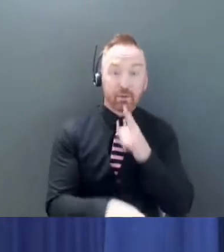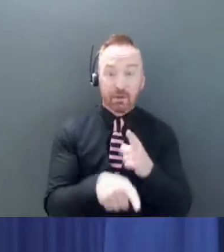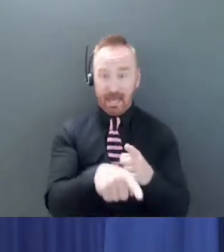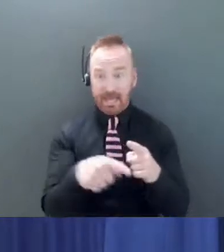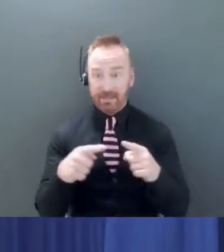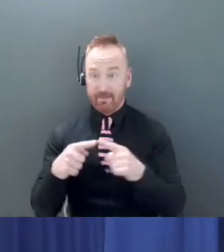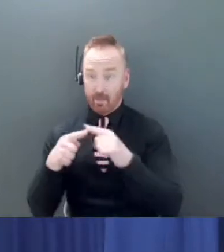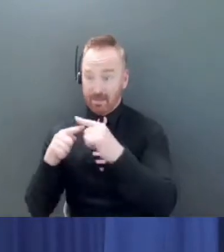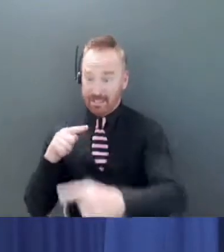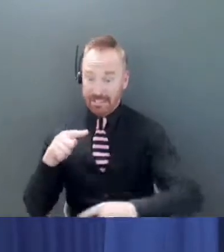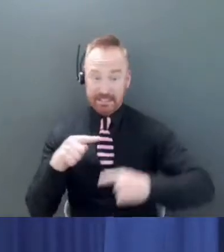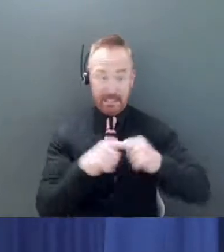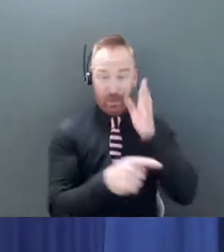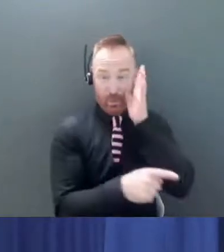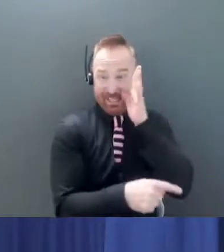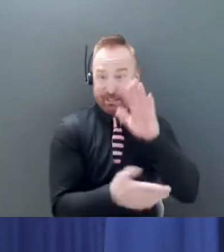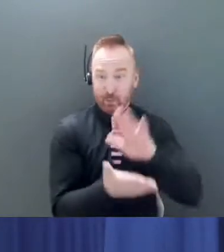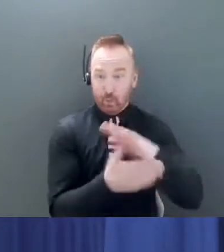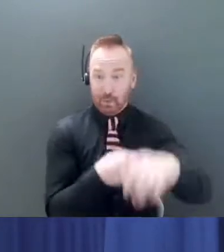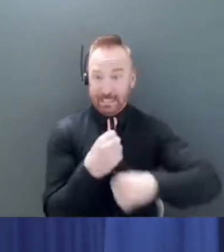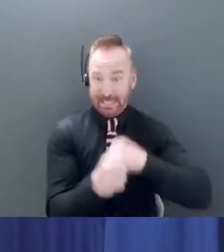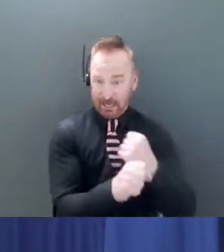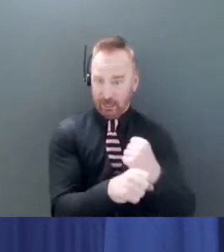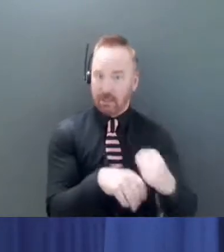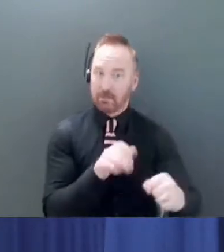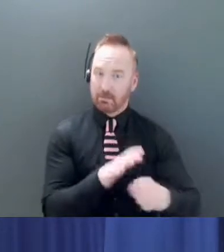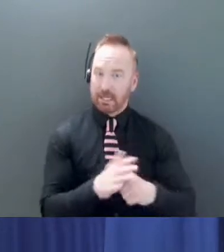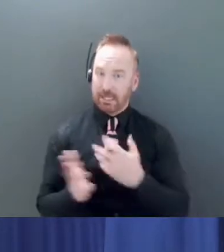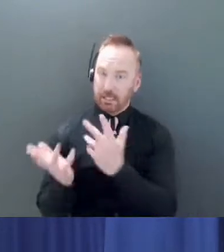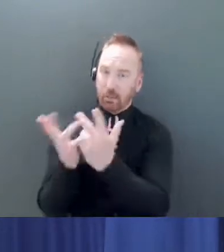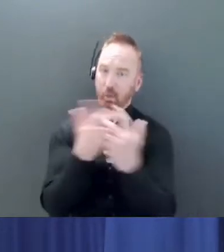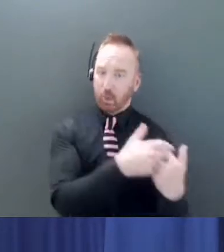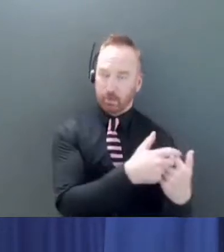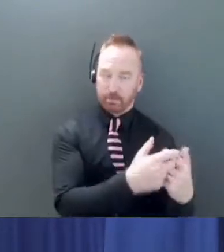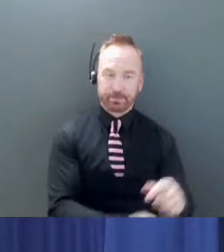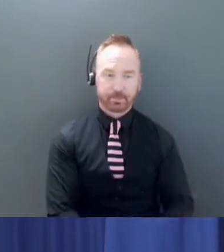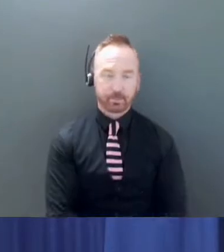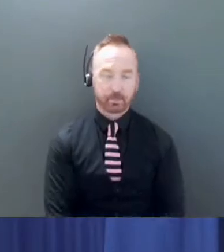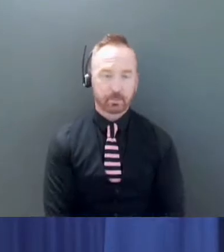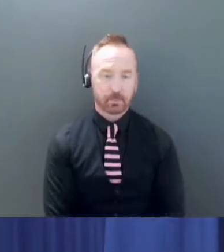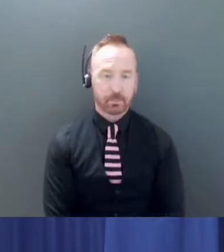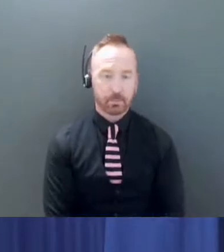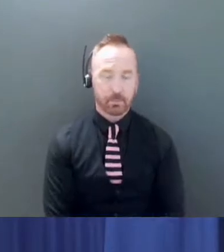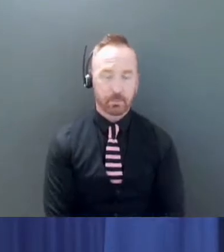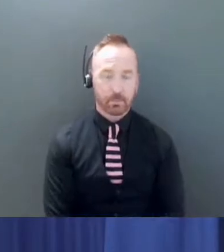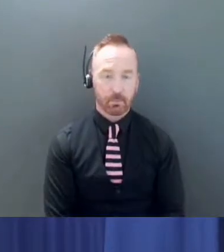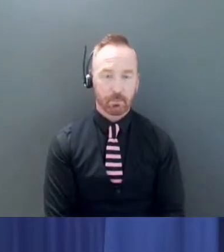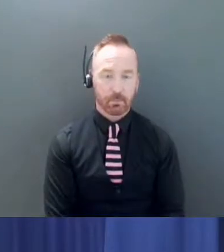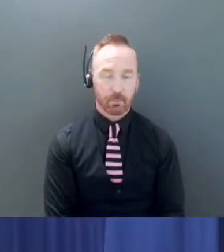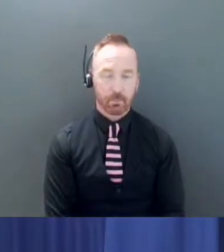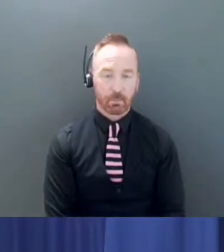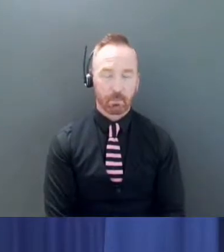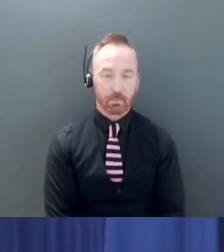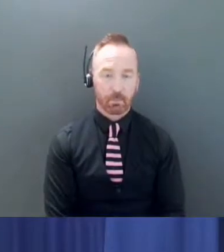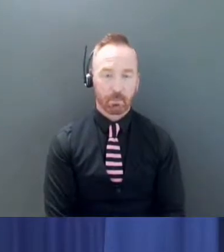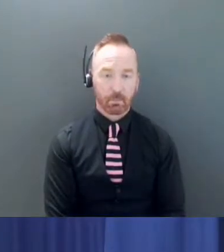This before -- what I was going to say.